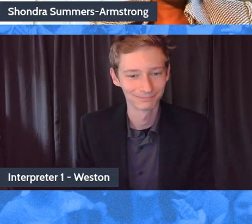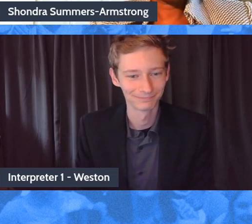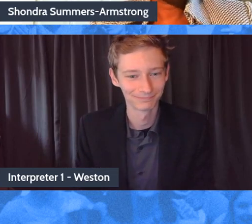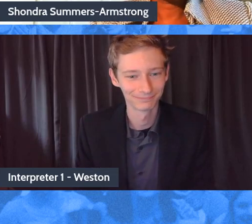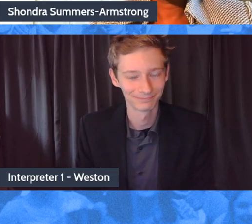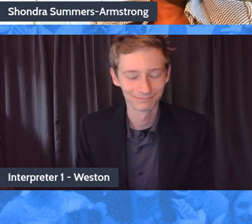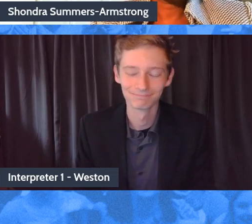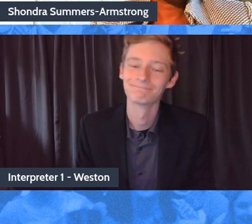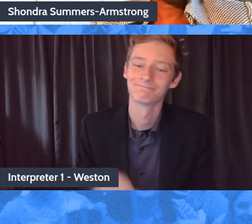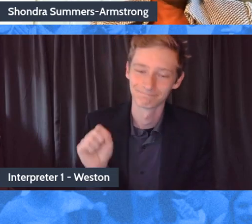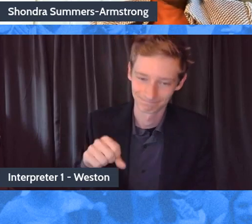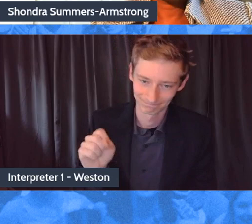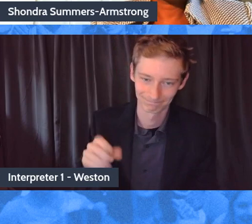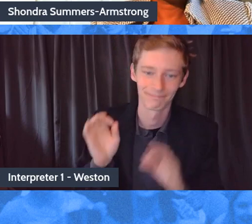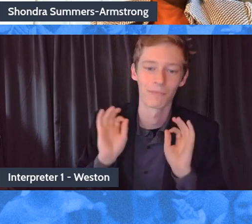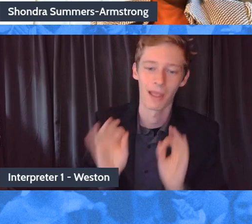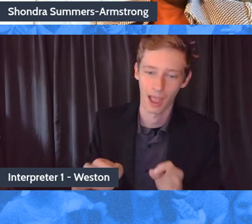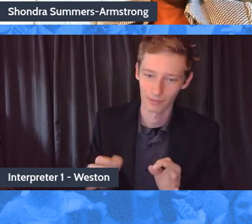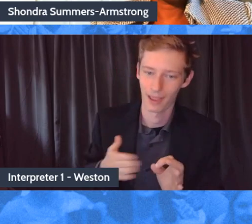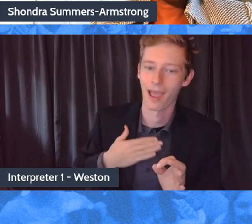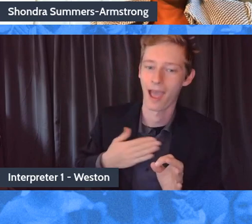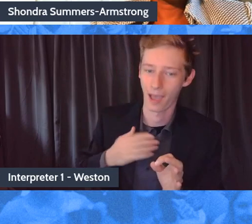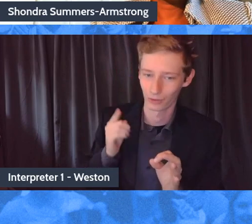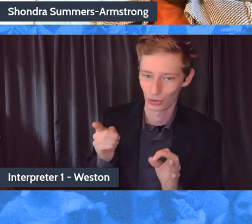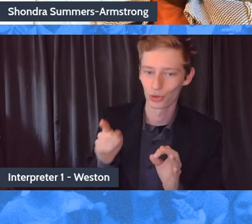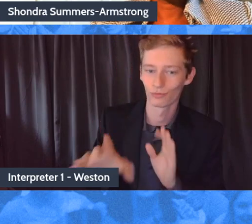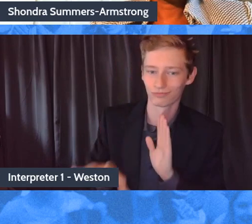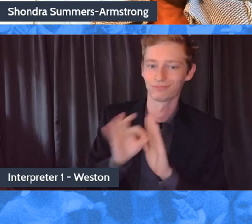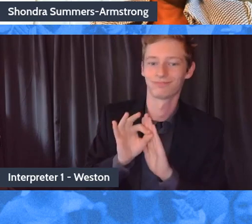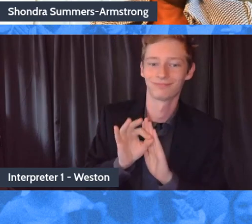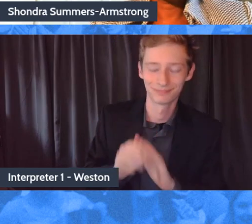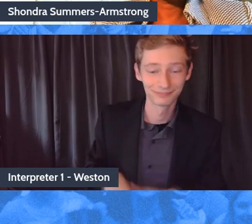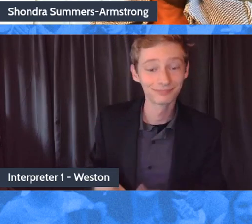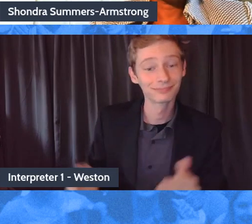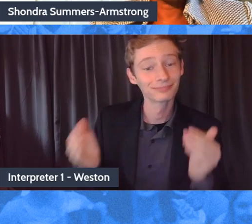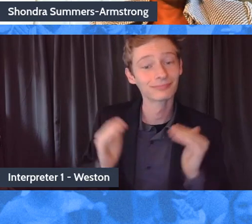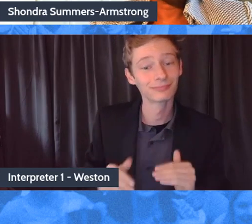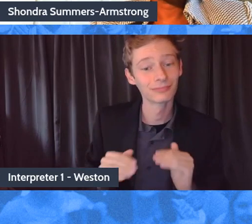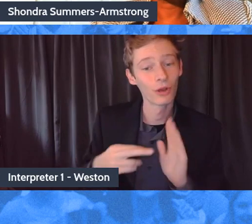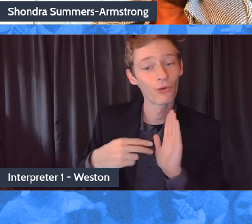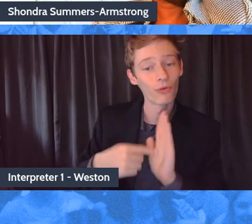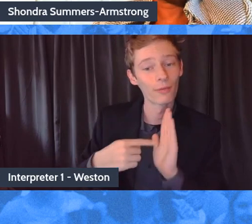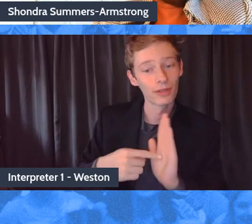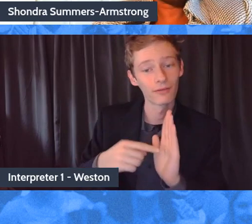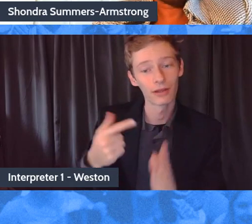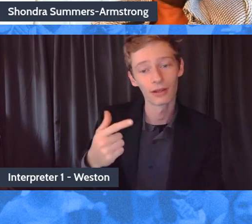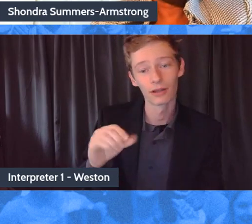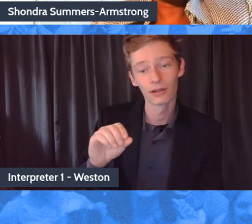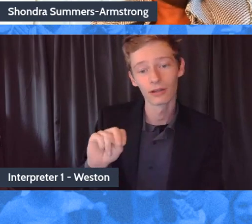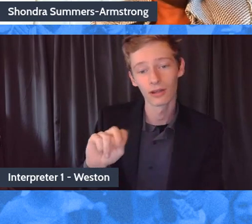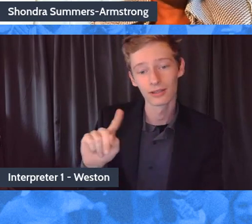Absolutely. We're so glad you made the leap. Representative Gonzalez, how about you? Thank you, Sarah.